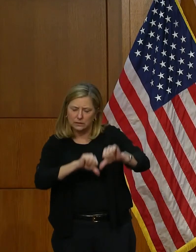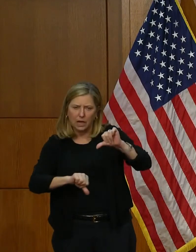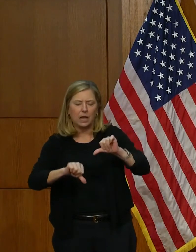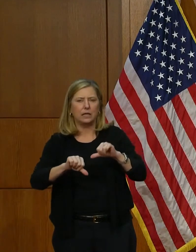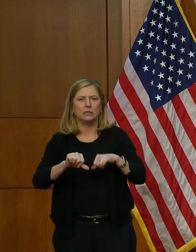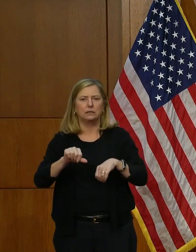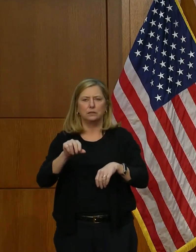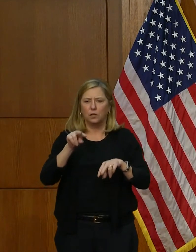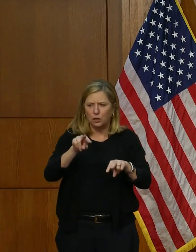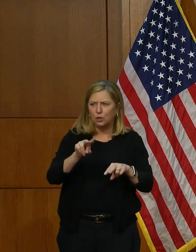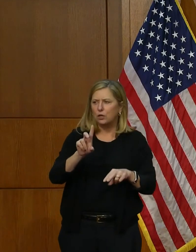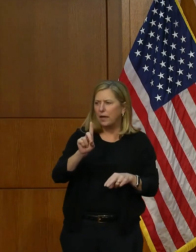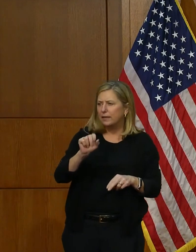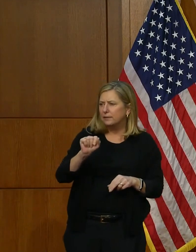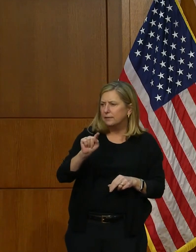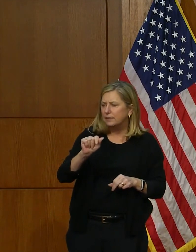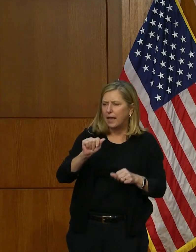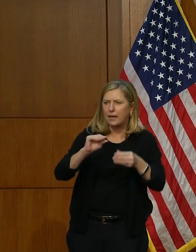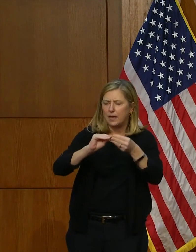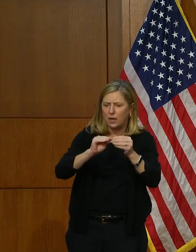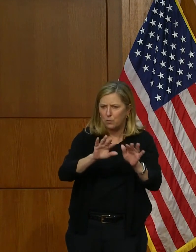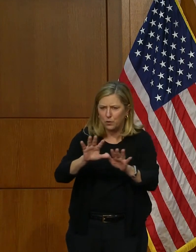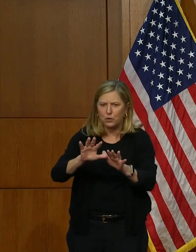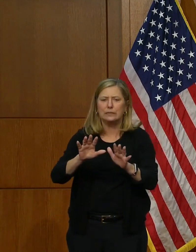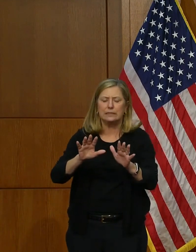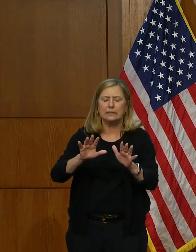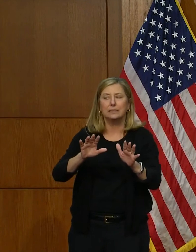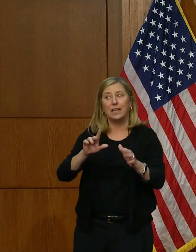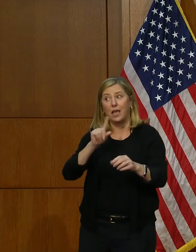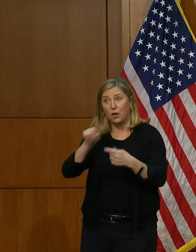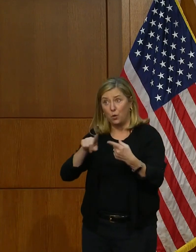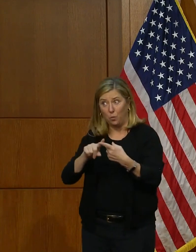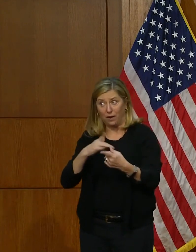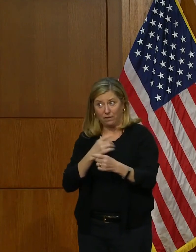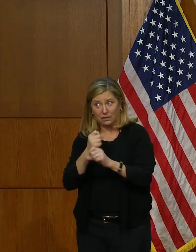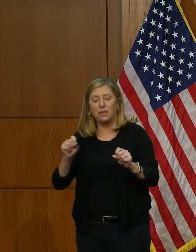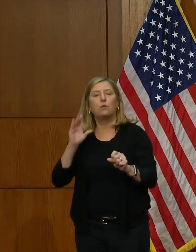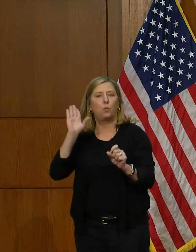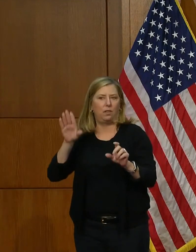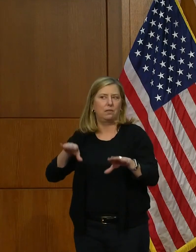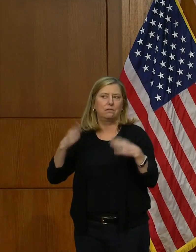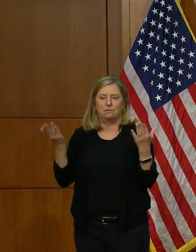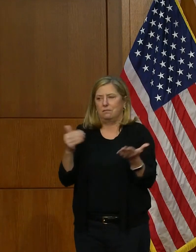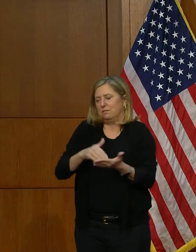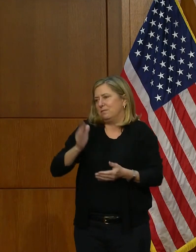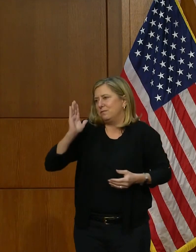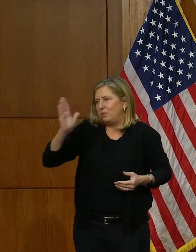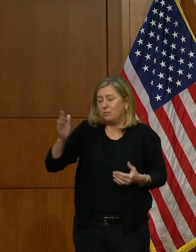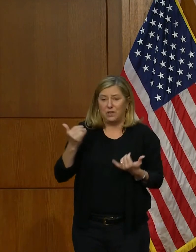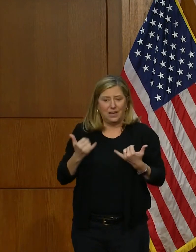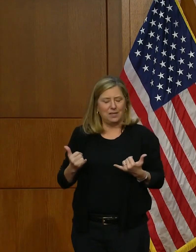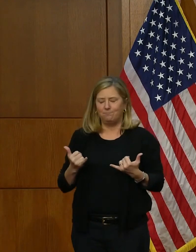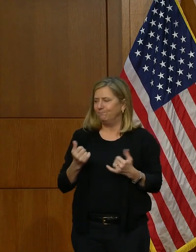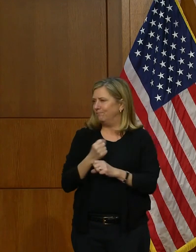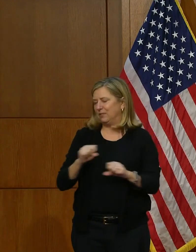TRIED TO FOLLOW THE SCIENCE ON FOLLOW THE DATA AND A SOON AS